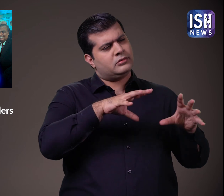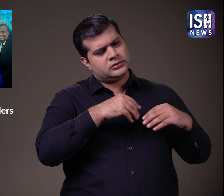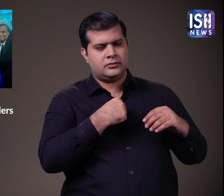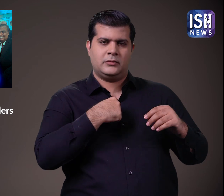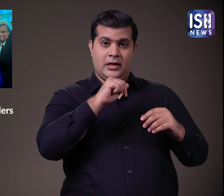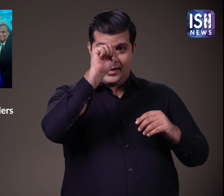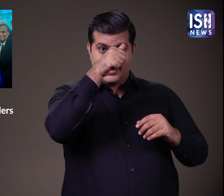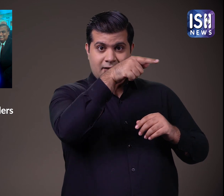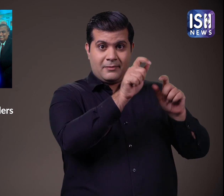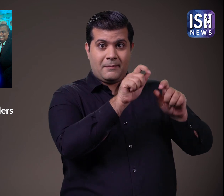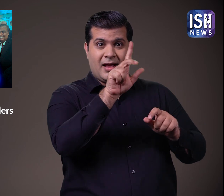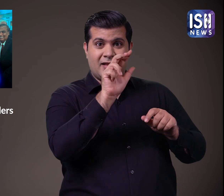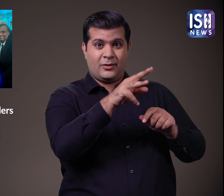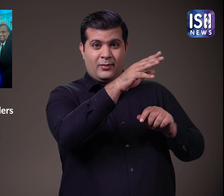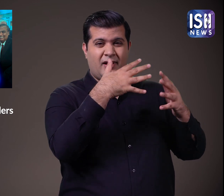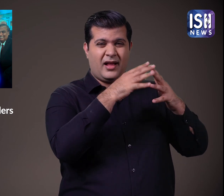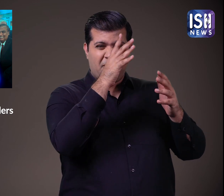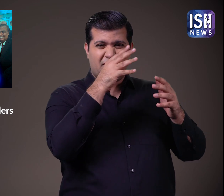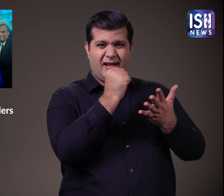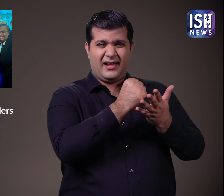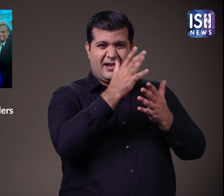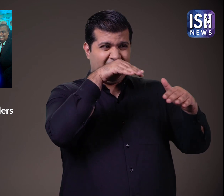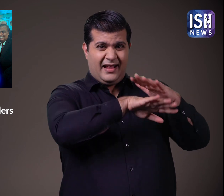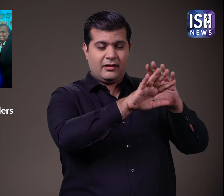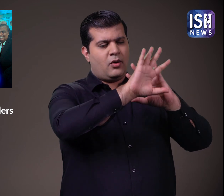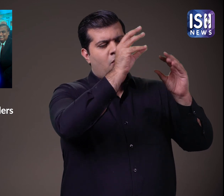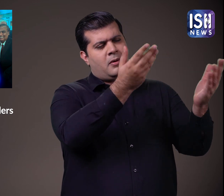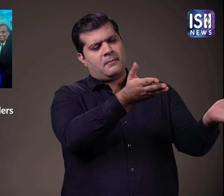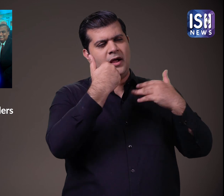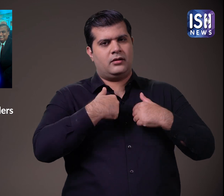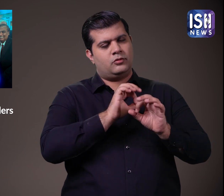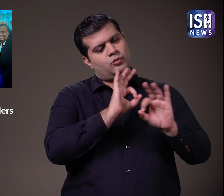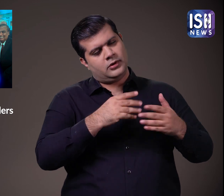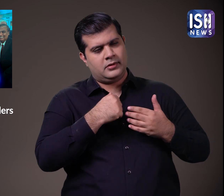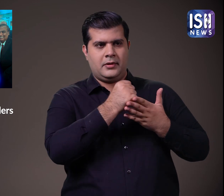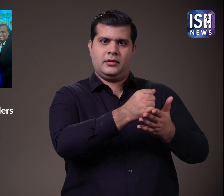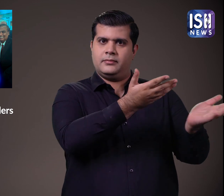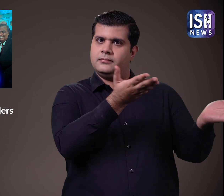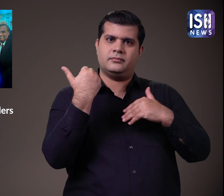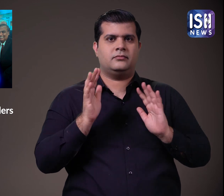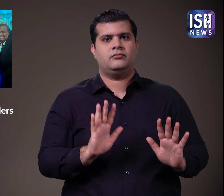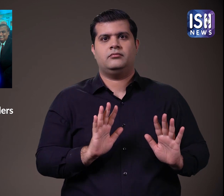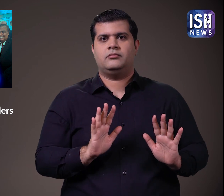and has agreed to bring back around 18,000 illegal Indian immigrants to India.